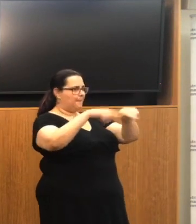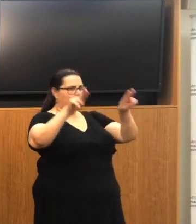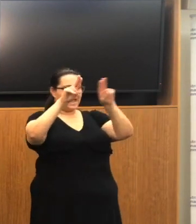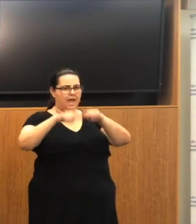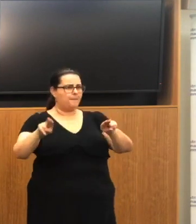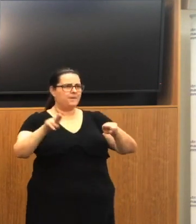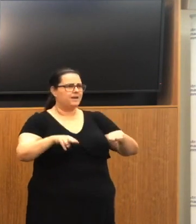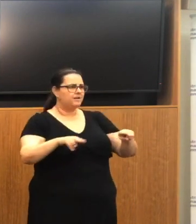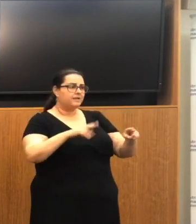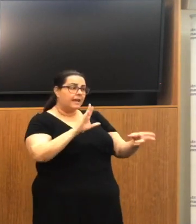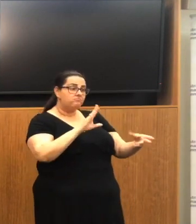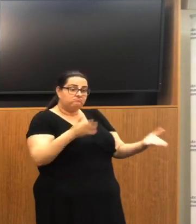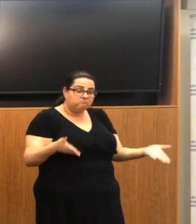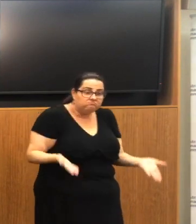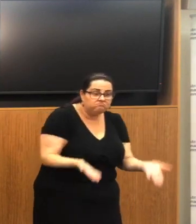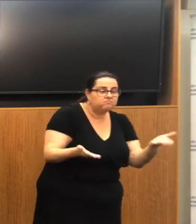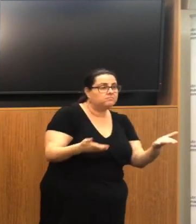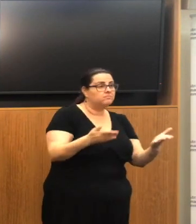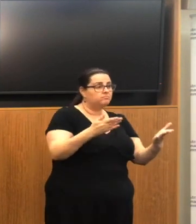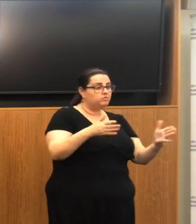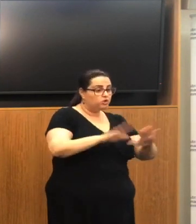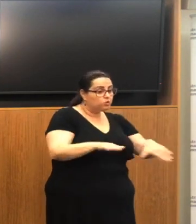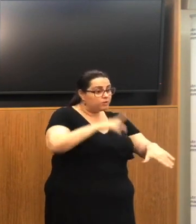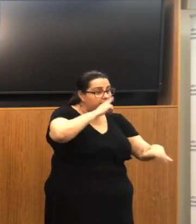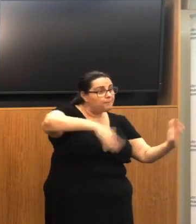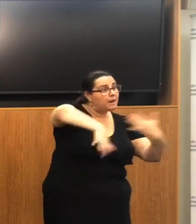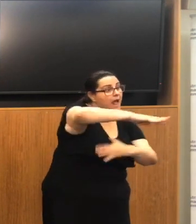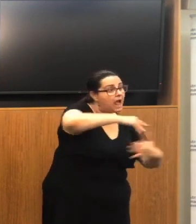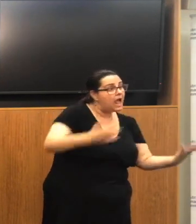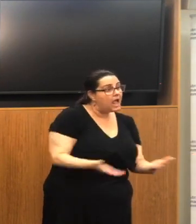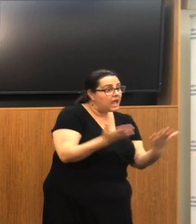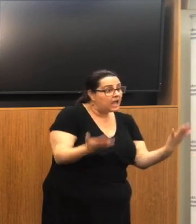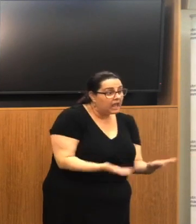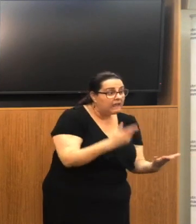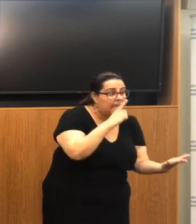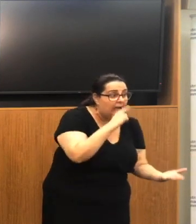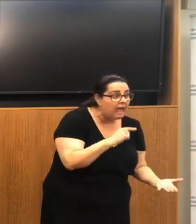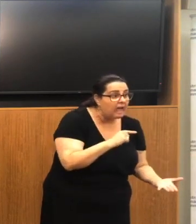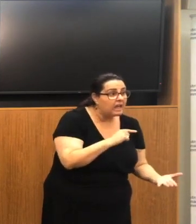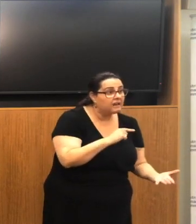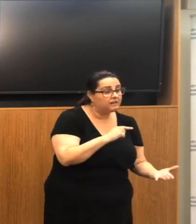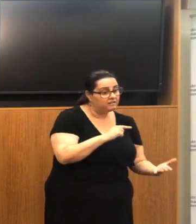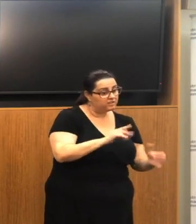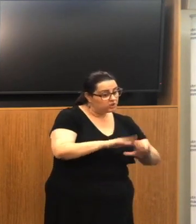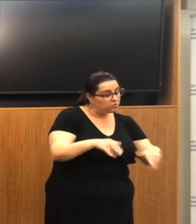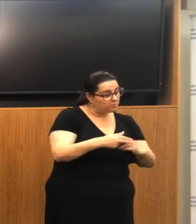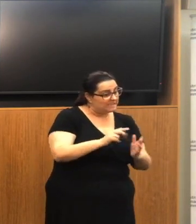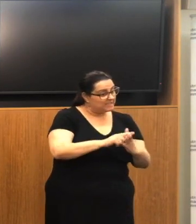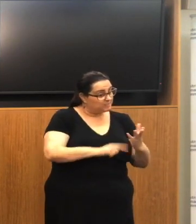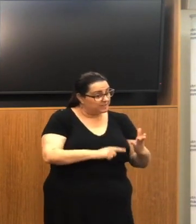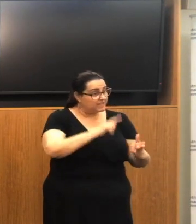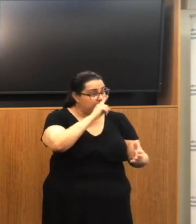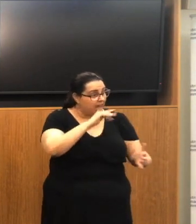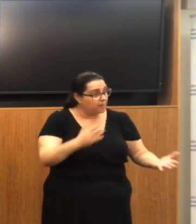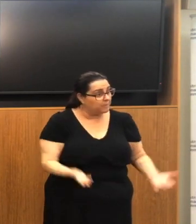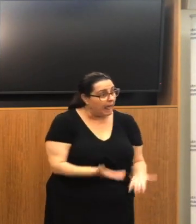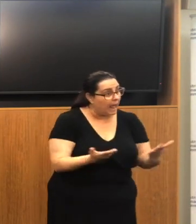or including more inclusive approaches? And what would you recommend that Australia do